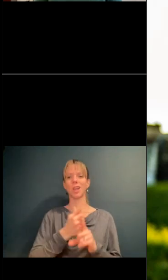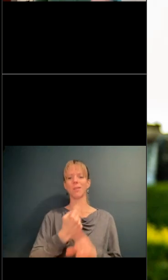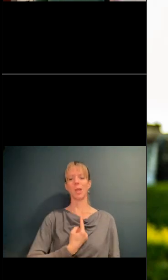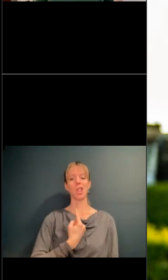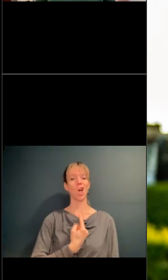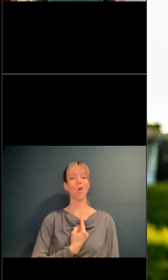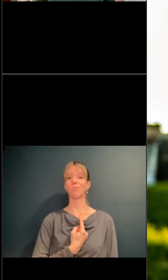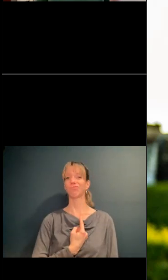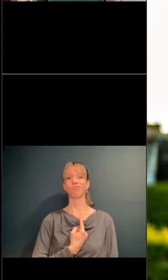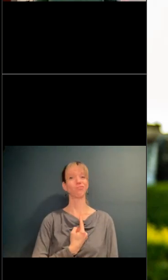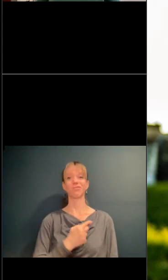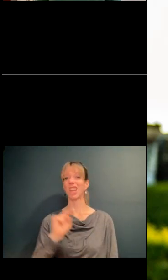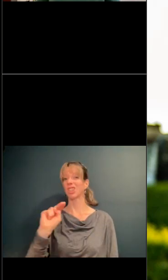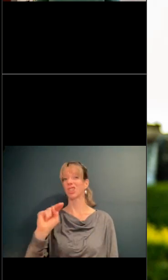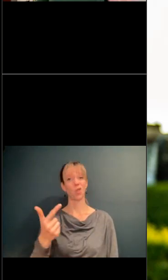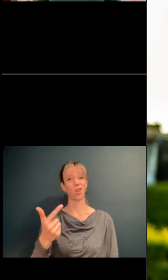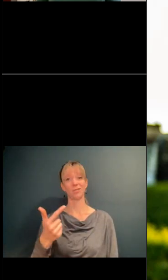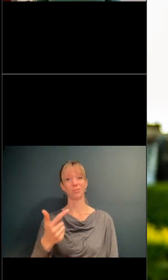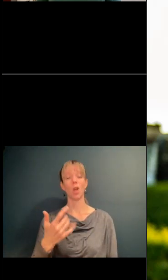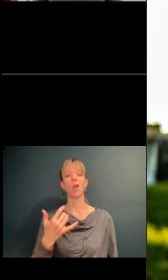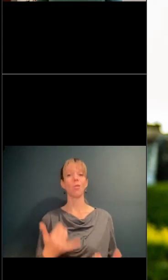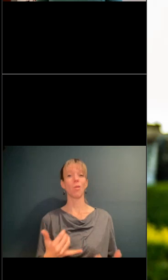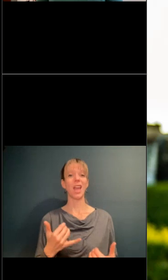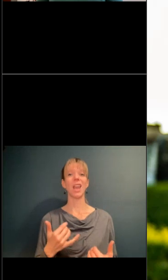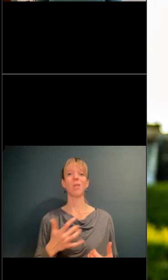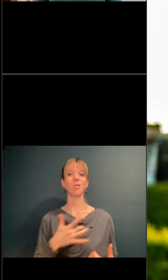We know we are right now in an epidemic of isolation and loneliness,